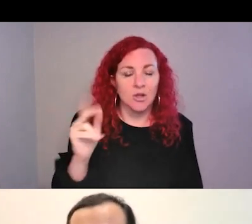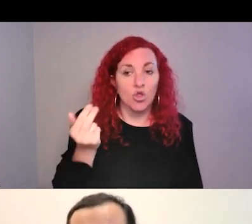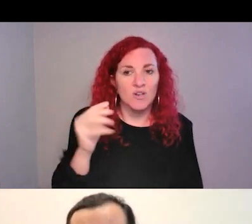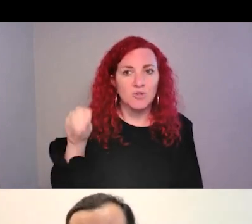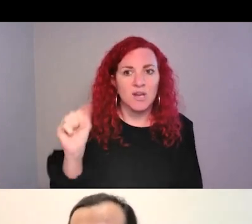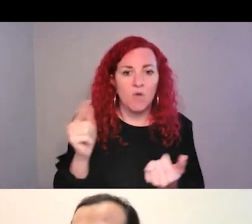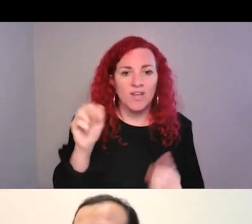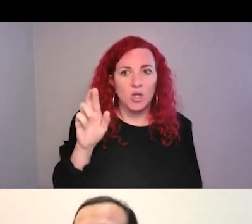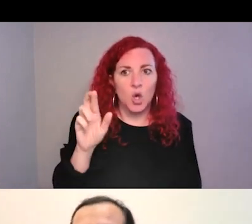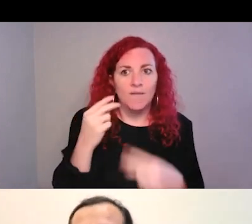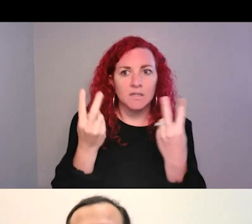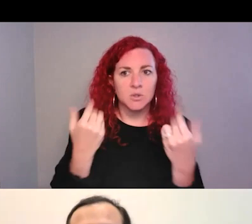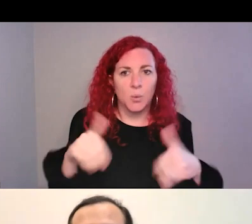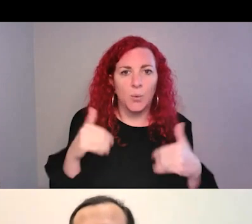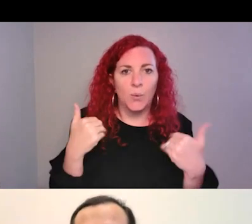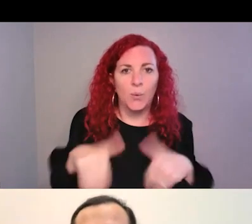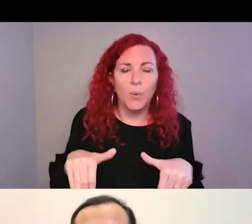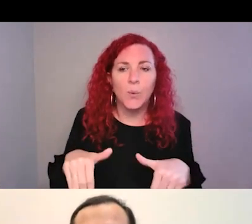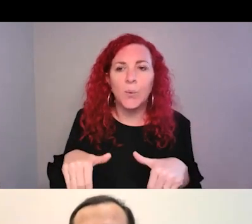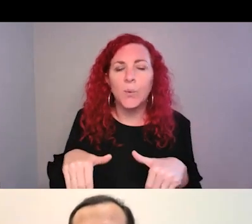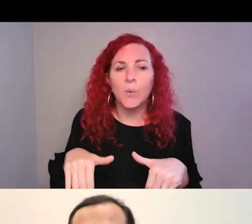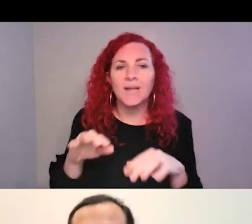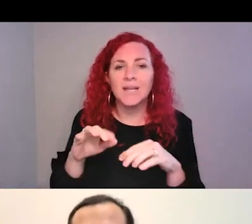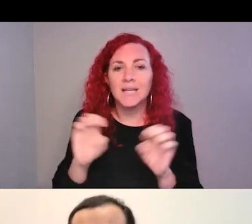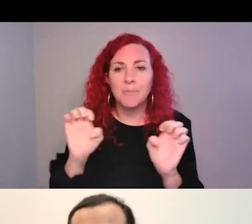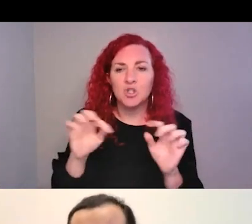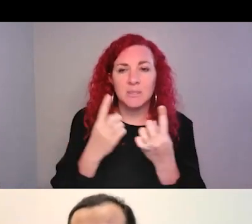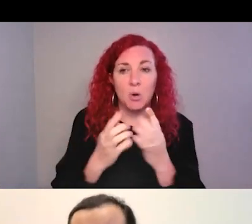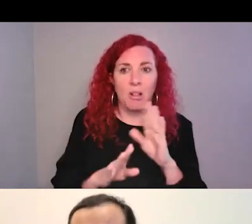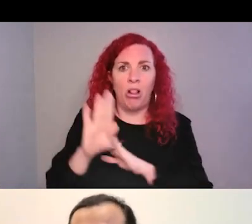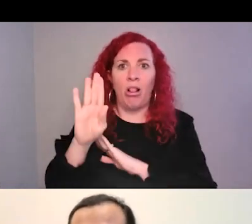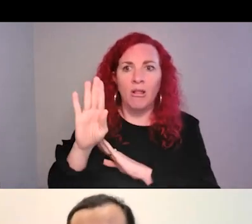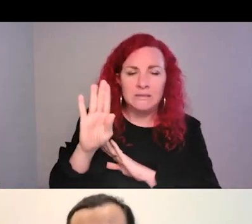MAJOR UP TICK IN EMERGENCY DEPARTMENT USE FOR MENTAL HEALTH SERVICES AMONG YOUTH.